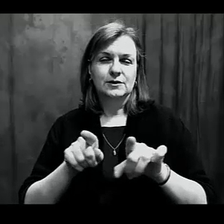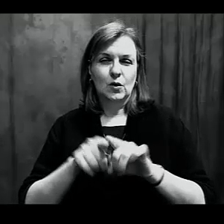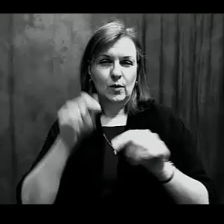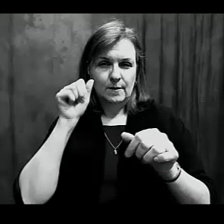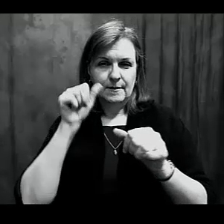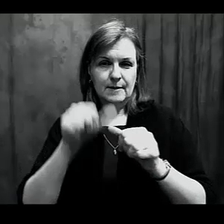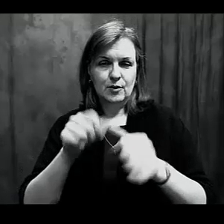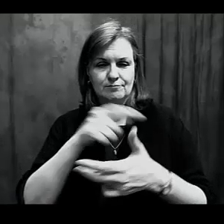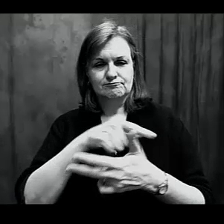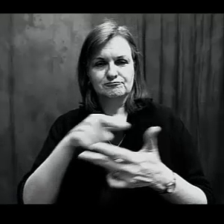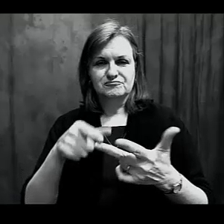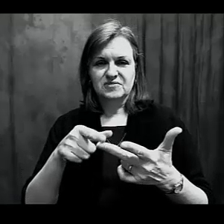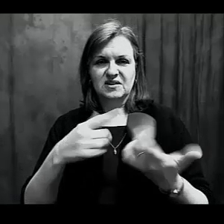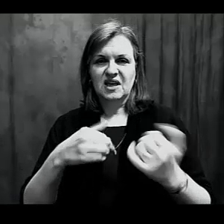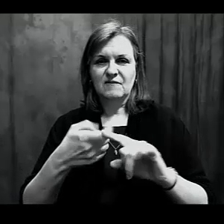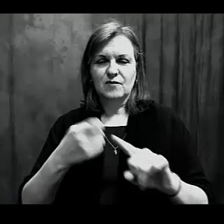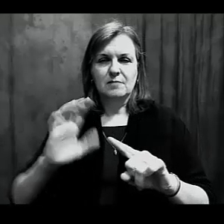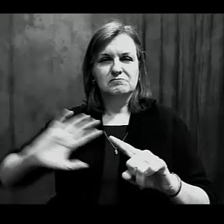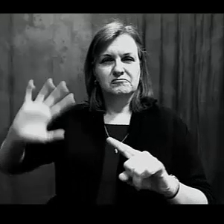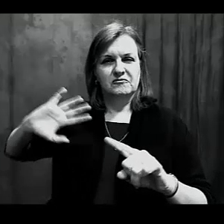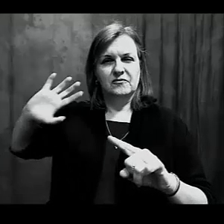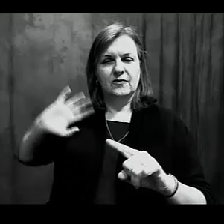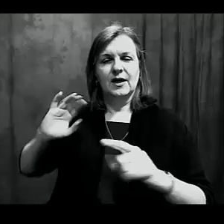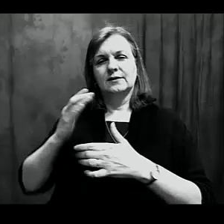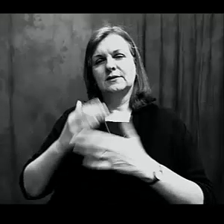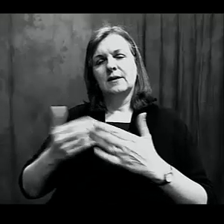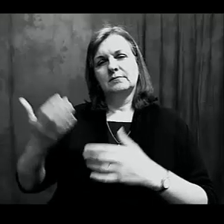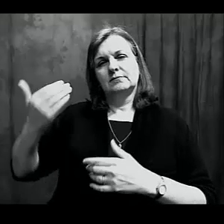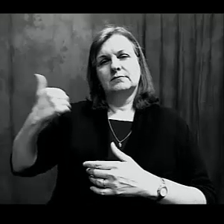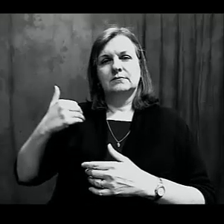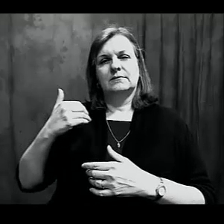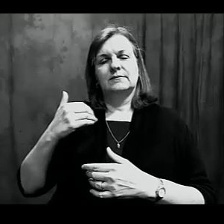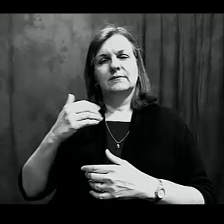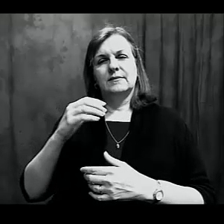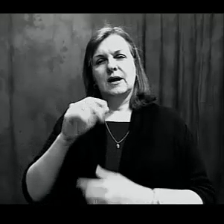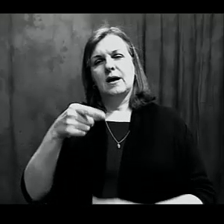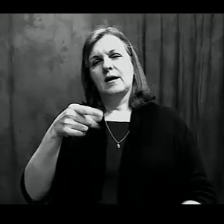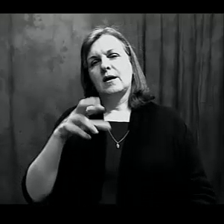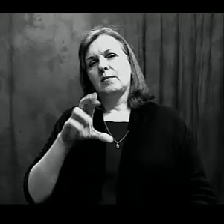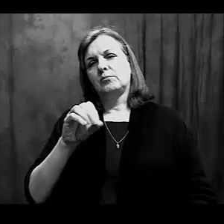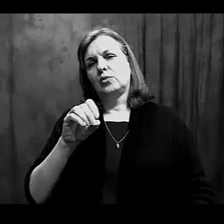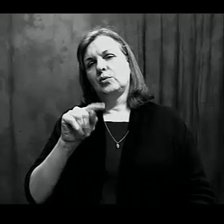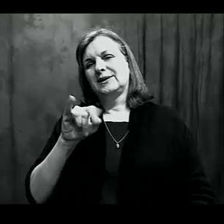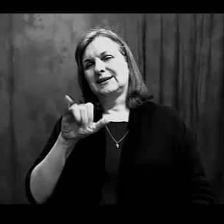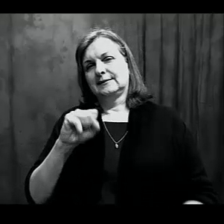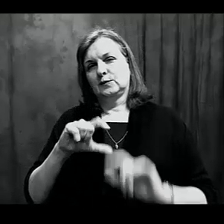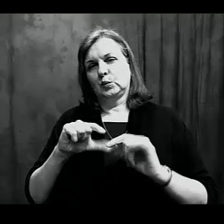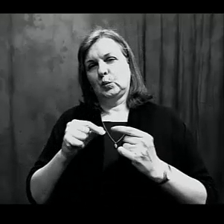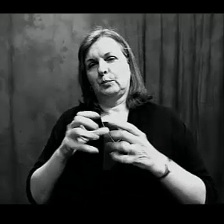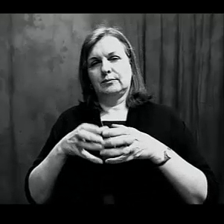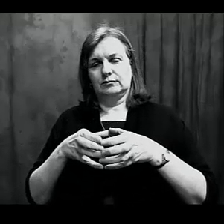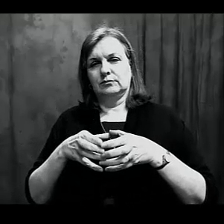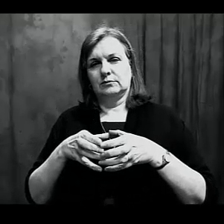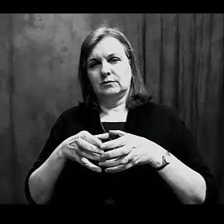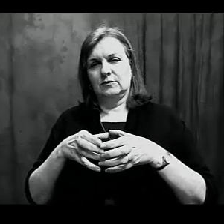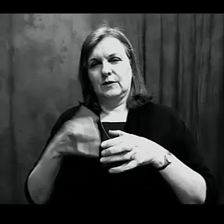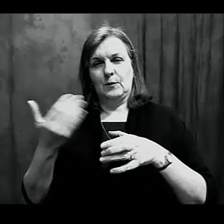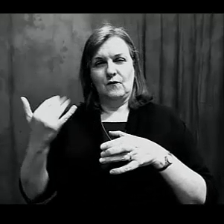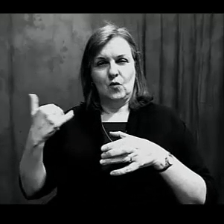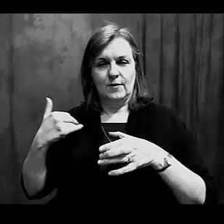but keep in mind that these are all coming from some sort of ancestral protist